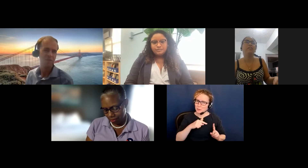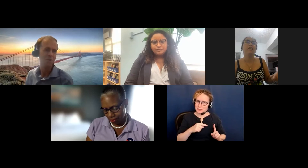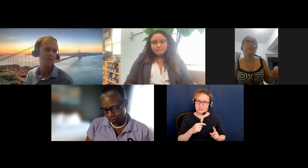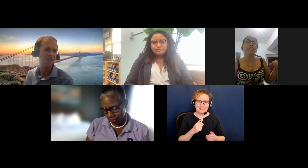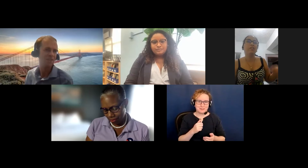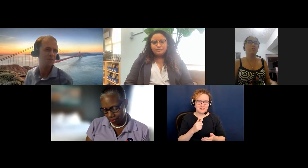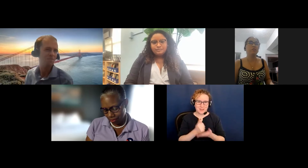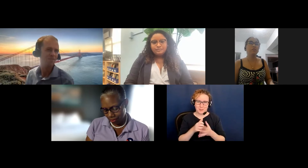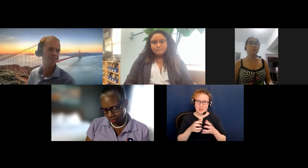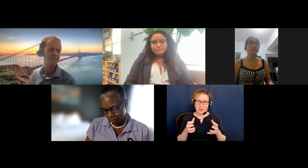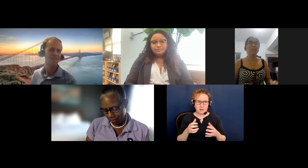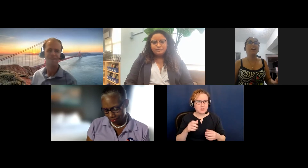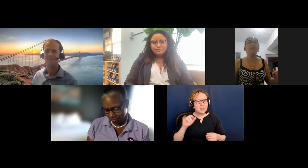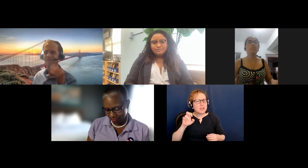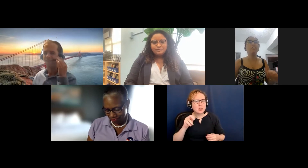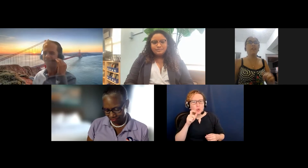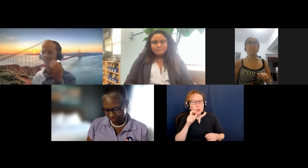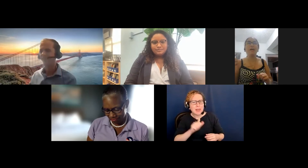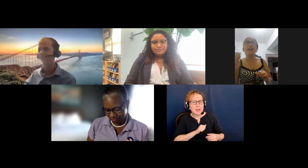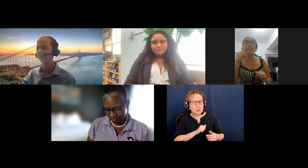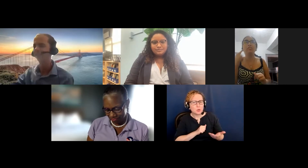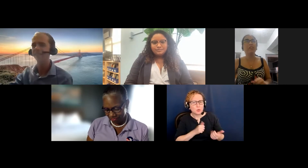Whose attitude? >> SARA GAVARIA: My attitude,